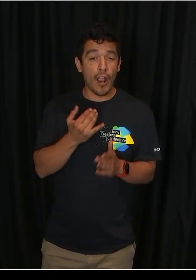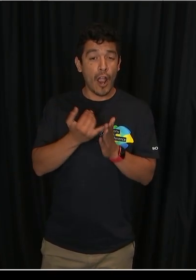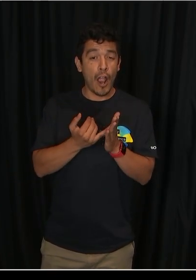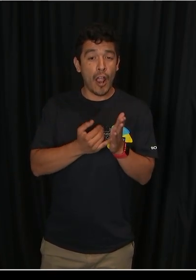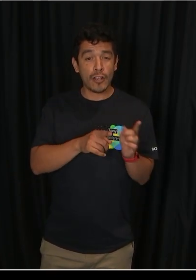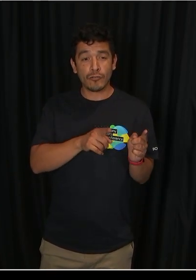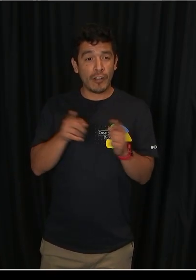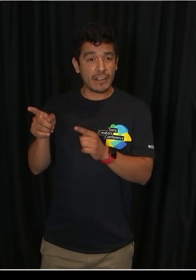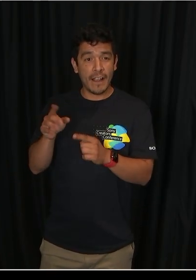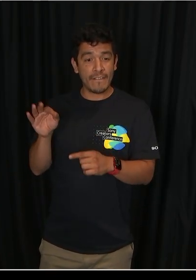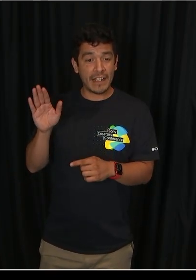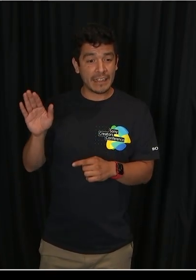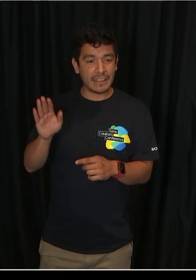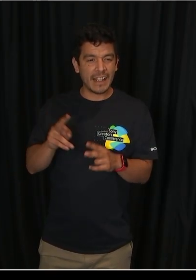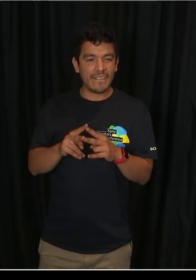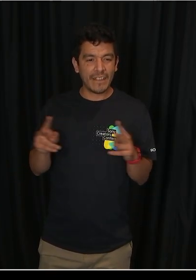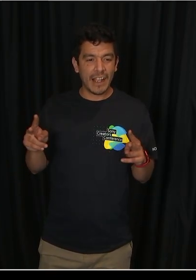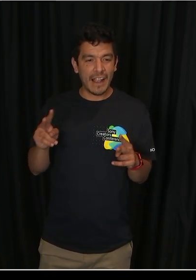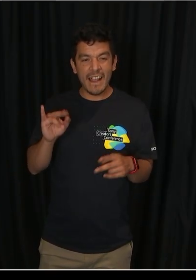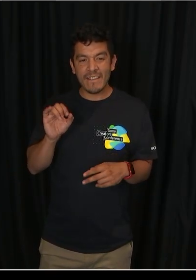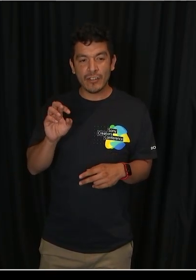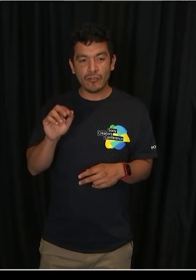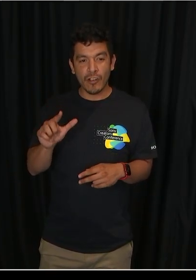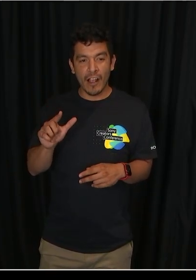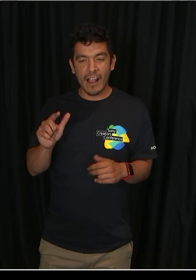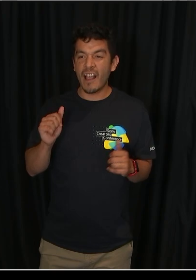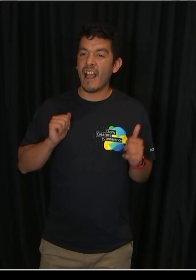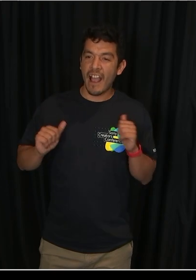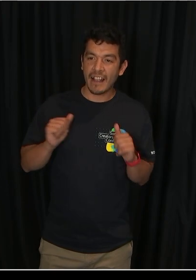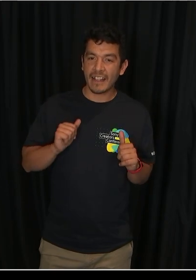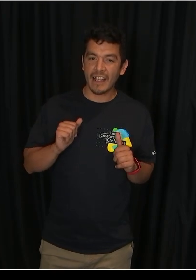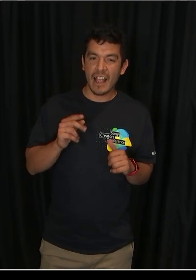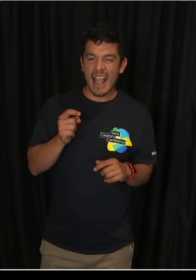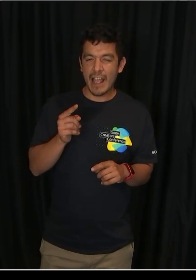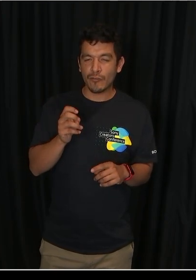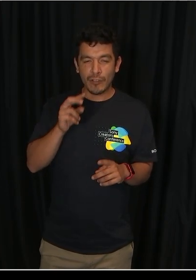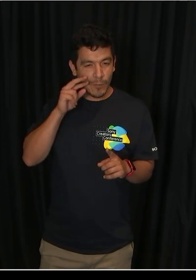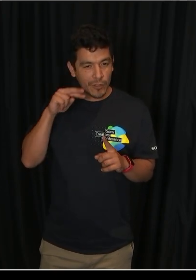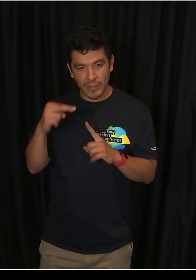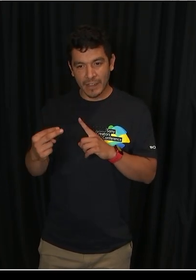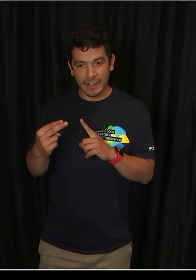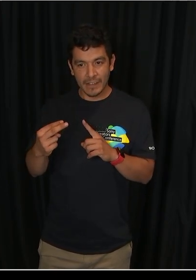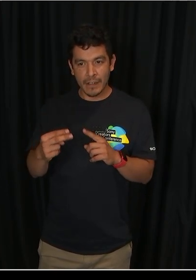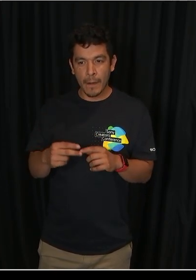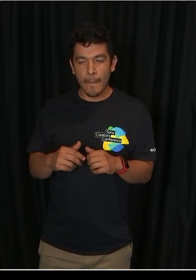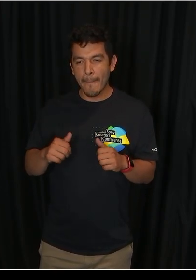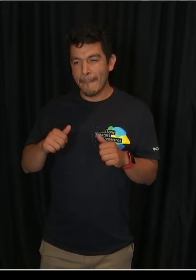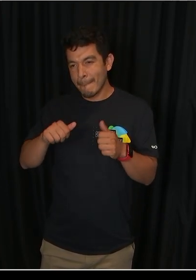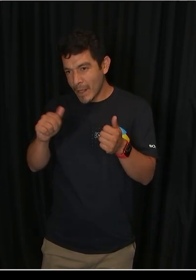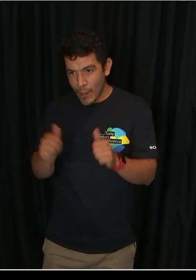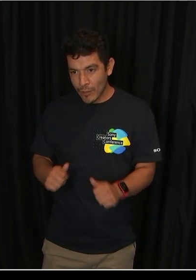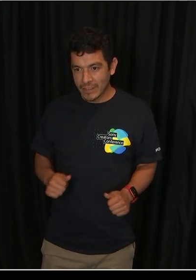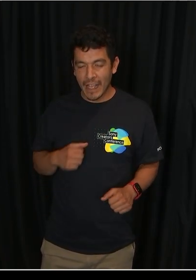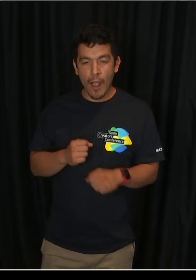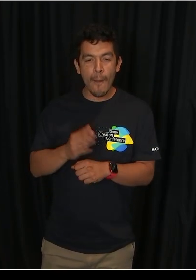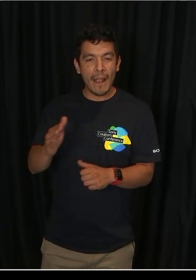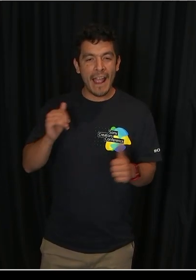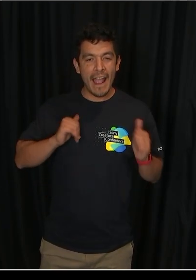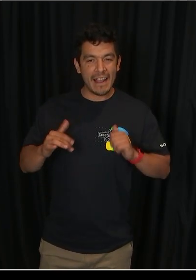is very visceral, active, extreme perspective poses. We want to try to make his action feel different